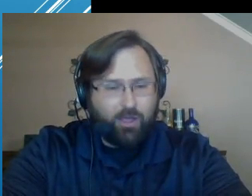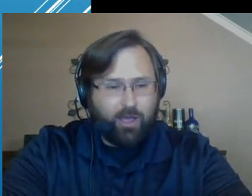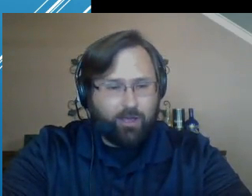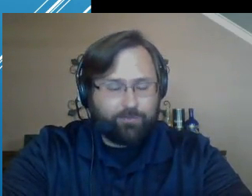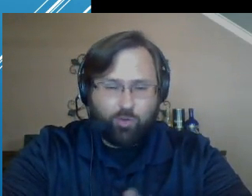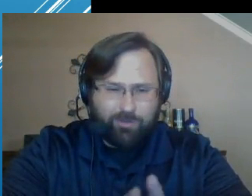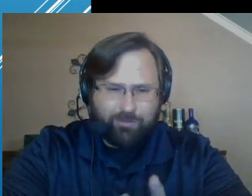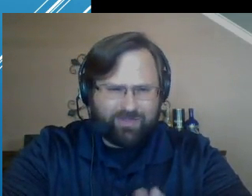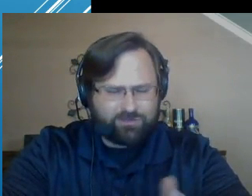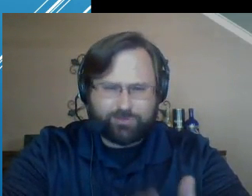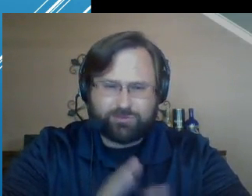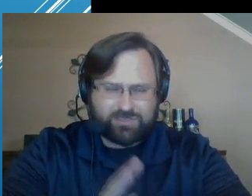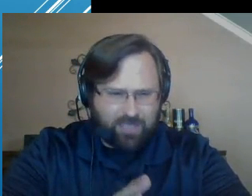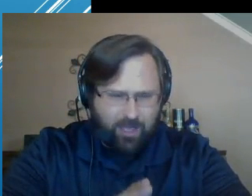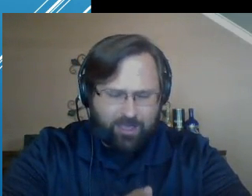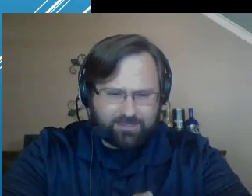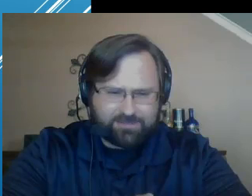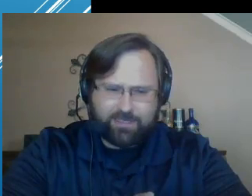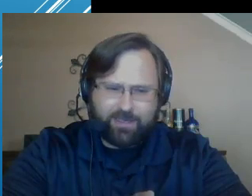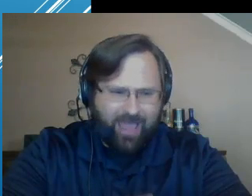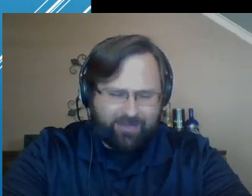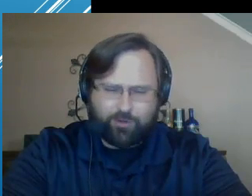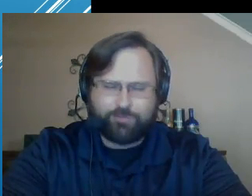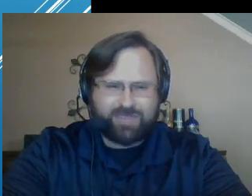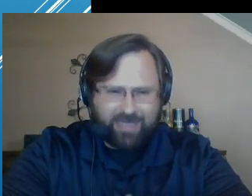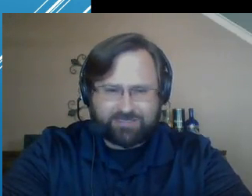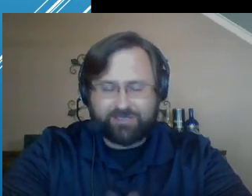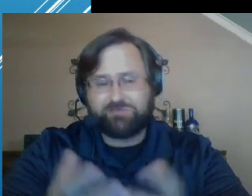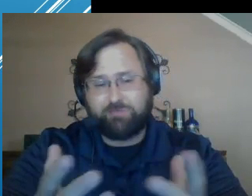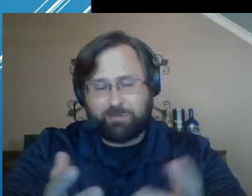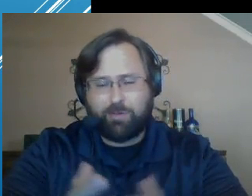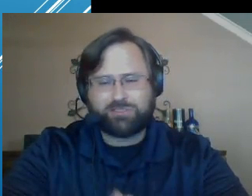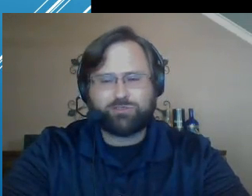normally we think of descriptors as adverbs adjectives maybe prepositional